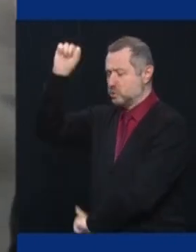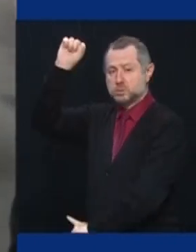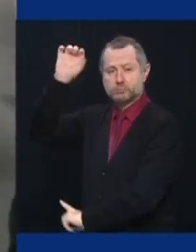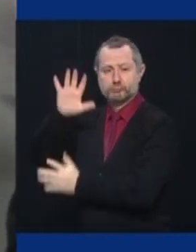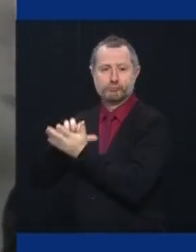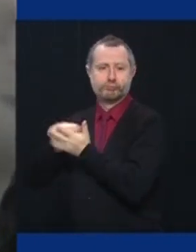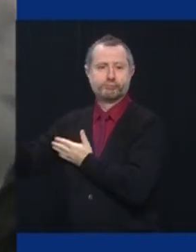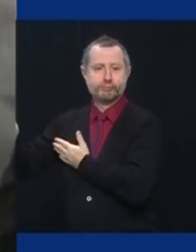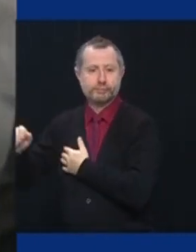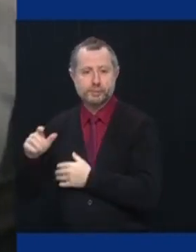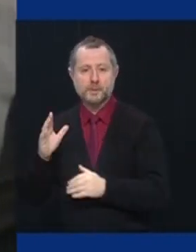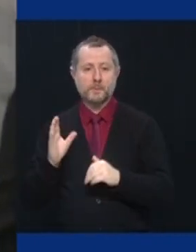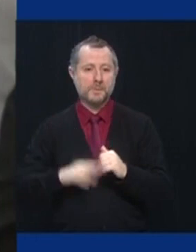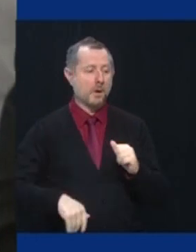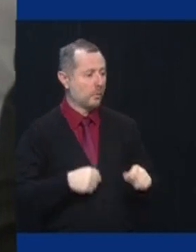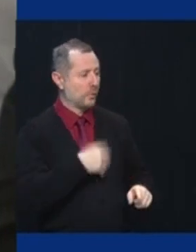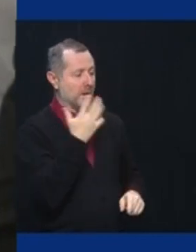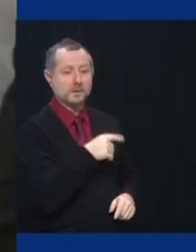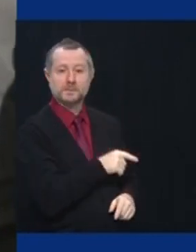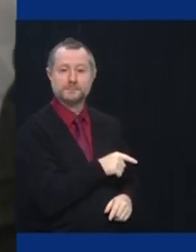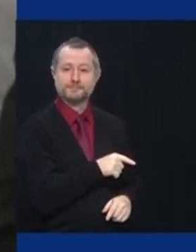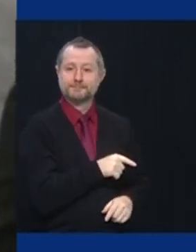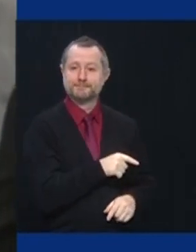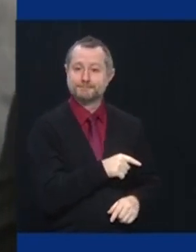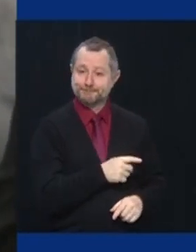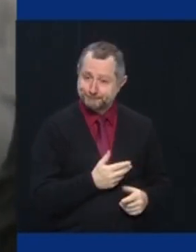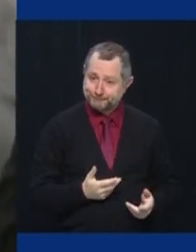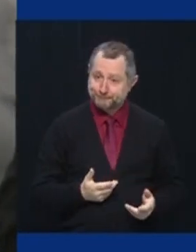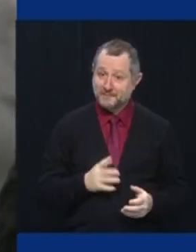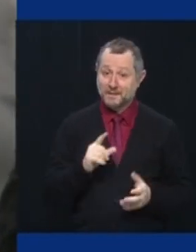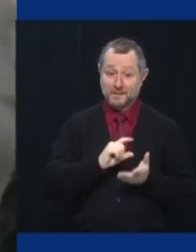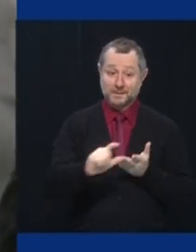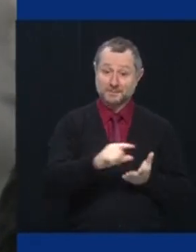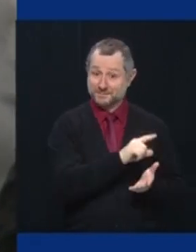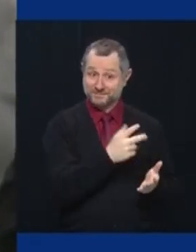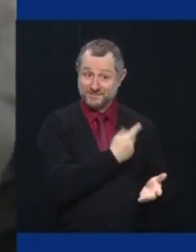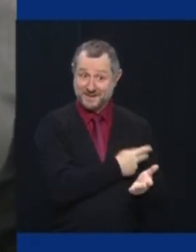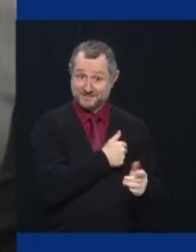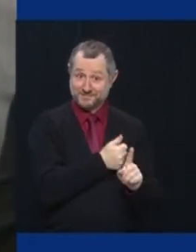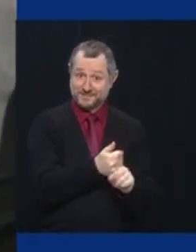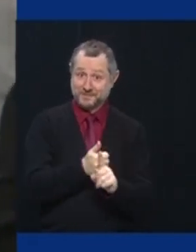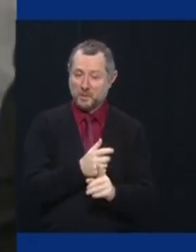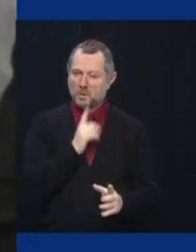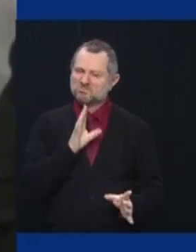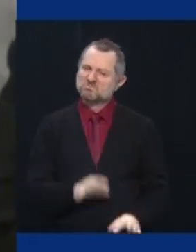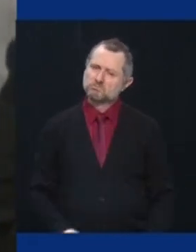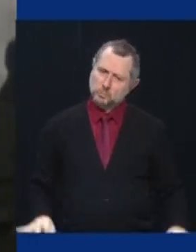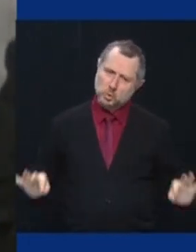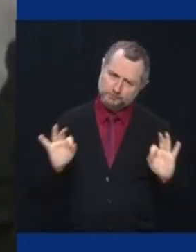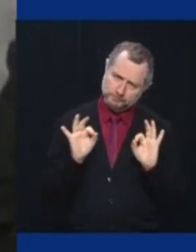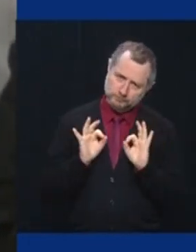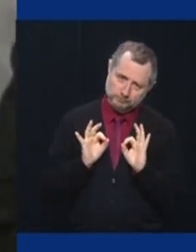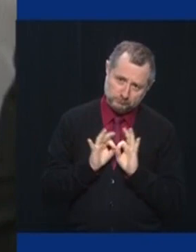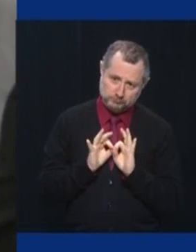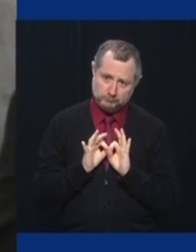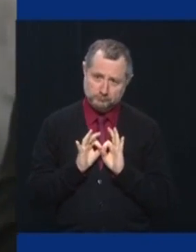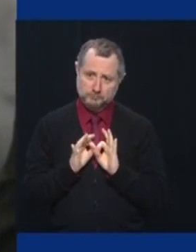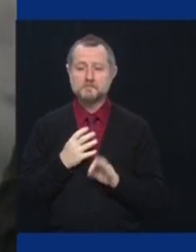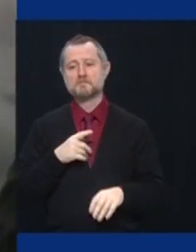CONDITIONS. THAT'S WHY COVID PREYED ON BLACK AND HISPANICS MORE THAN THEY DID THE WHITE POPULATION.